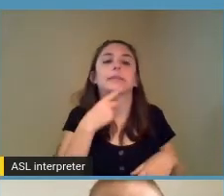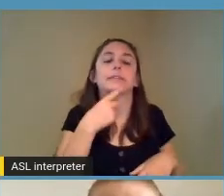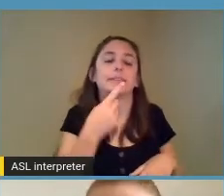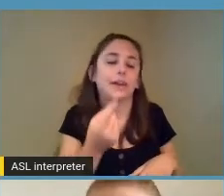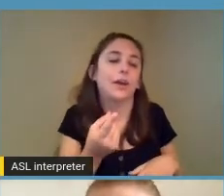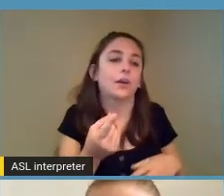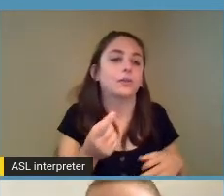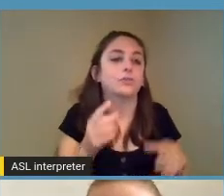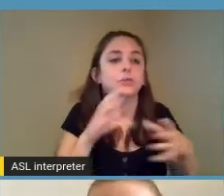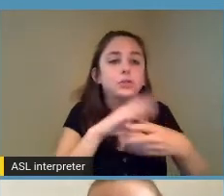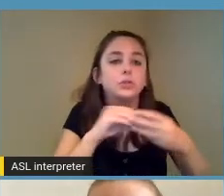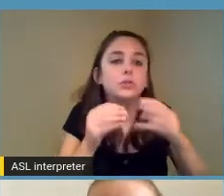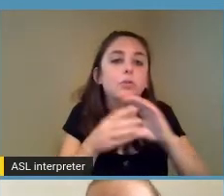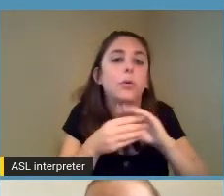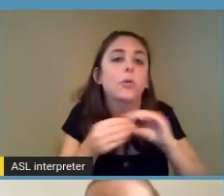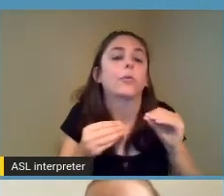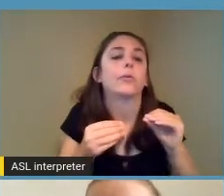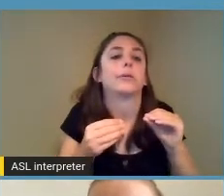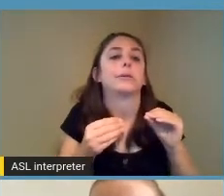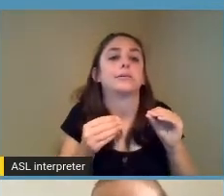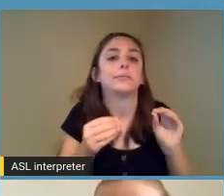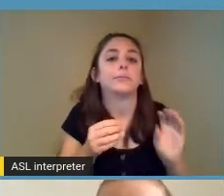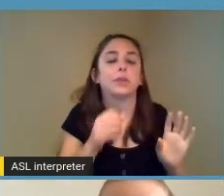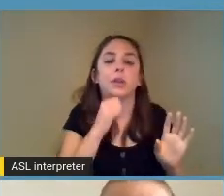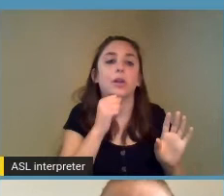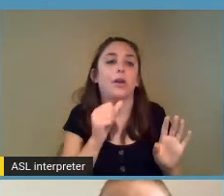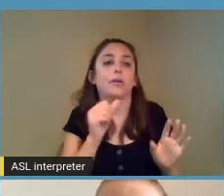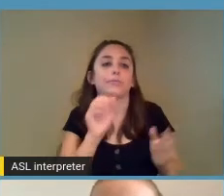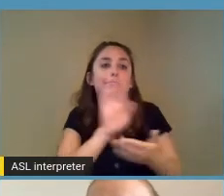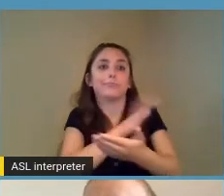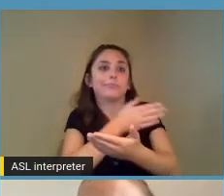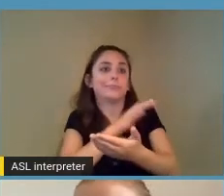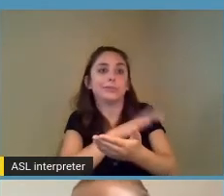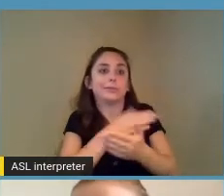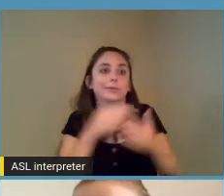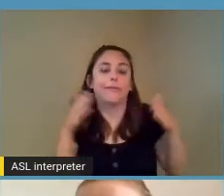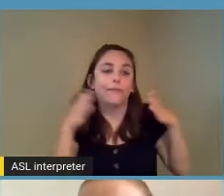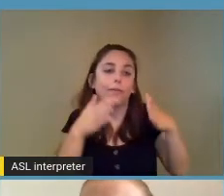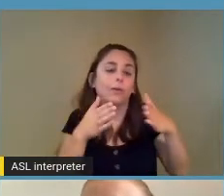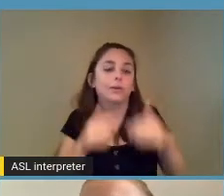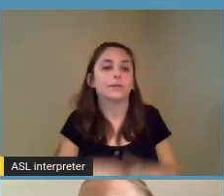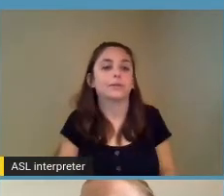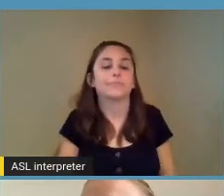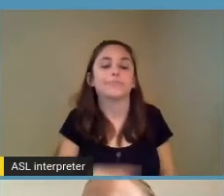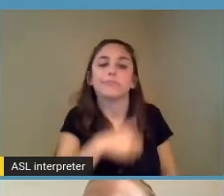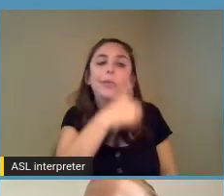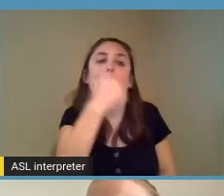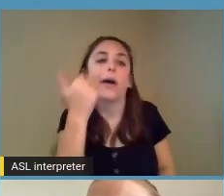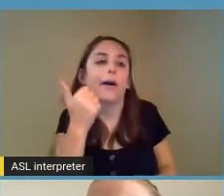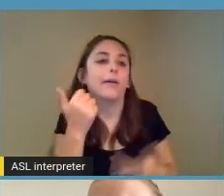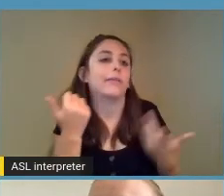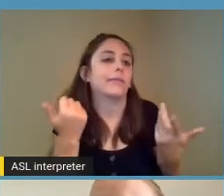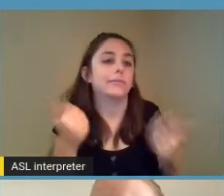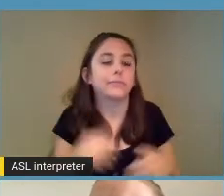music. Everything else is primarily music and the secondary is audio and radio stories.